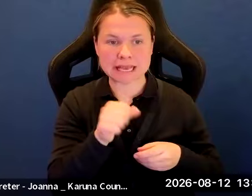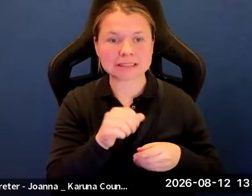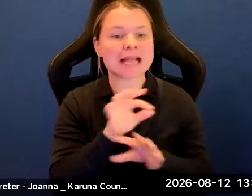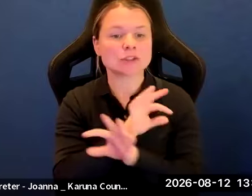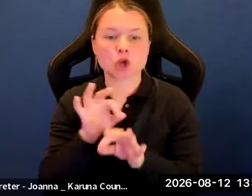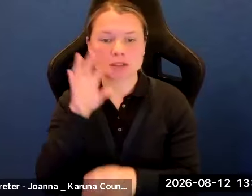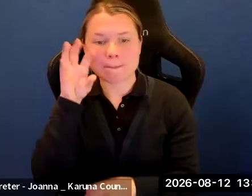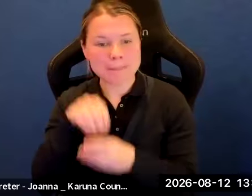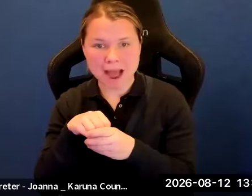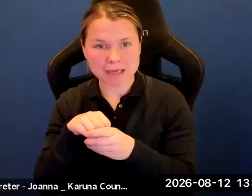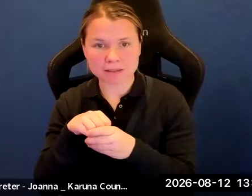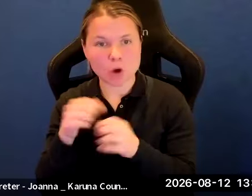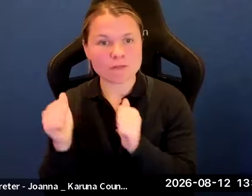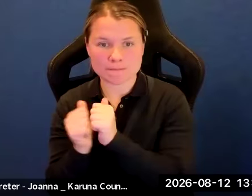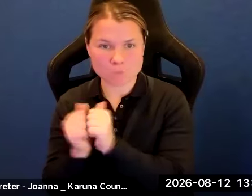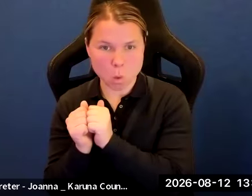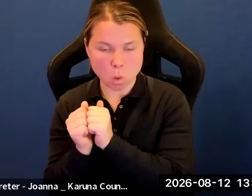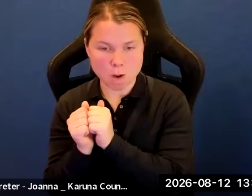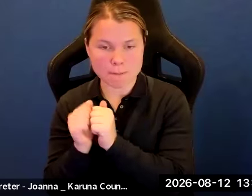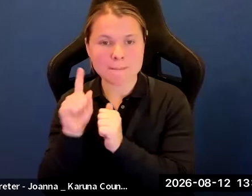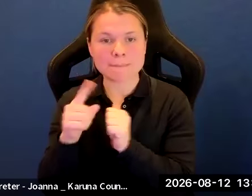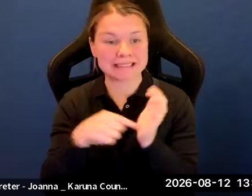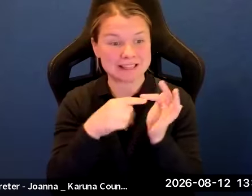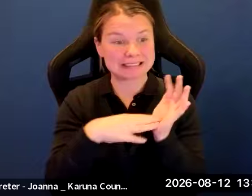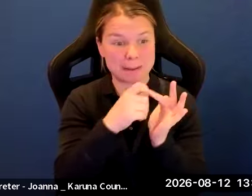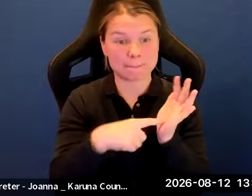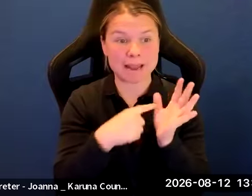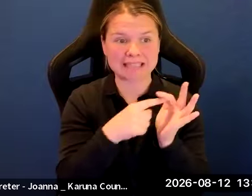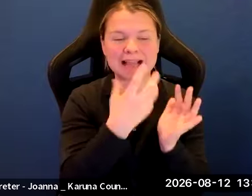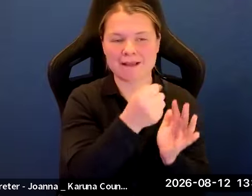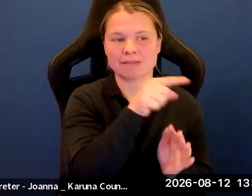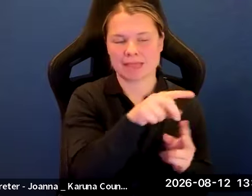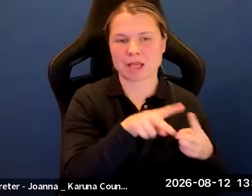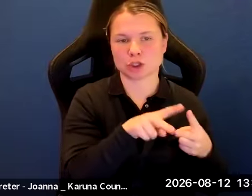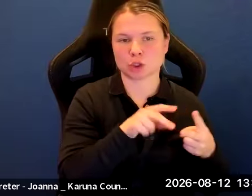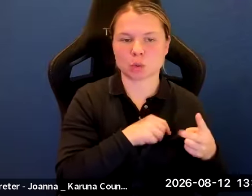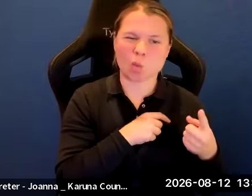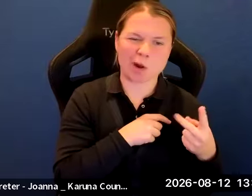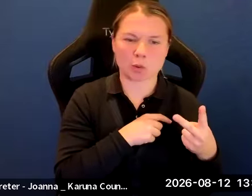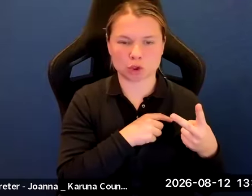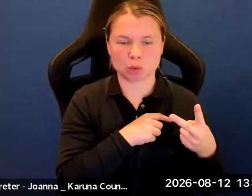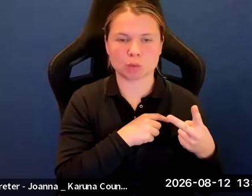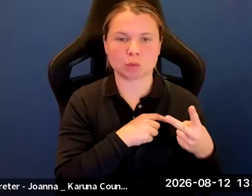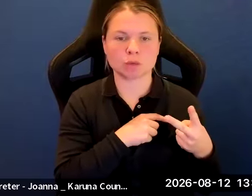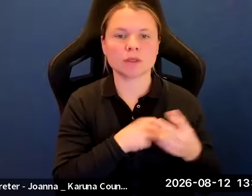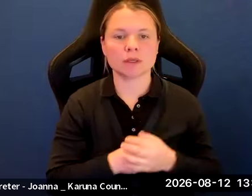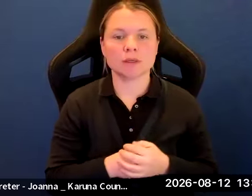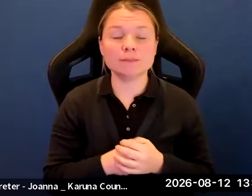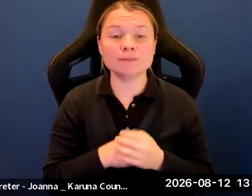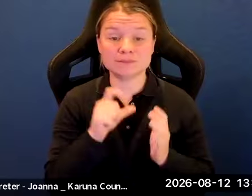it does ask for one or two referees on that. However, I